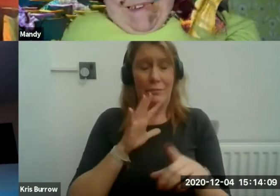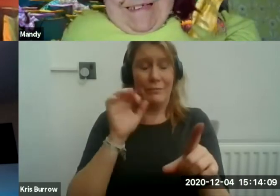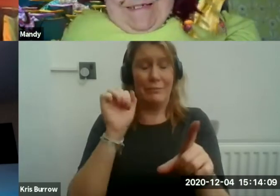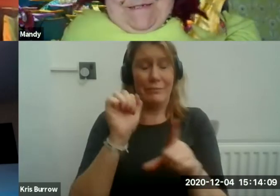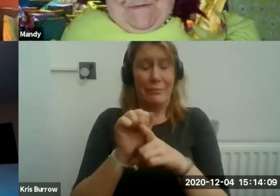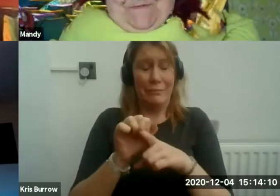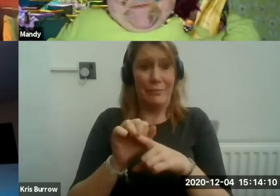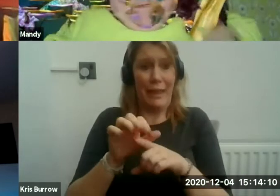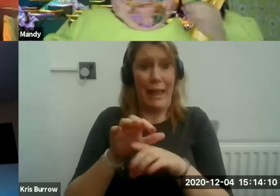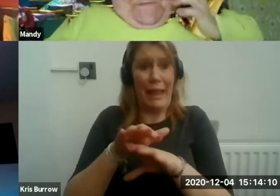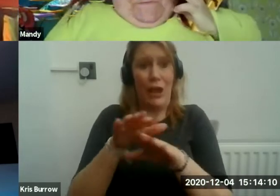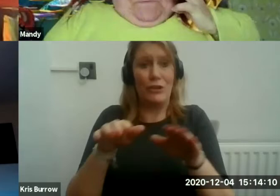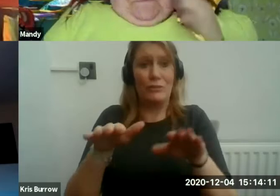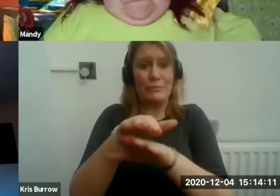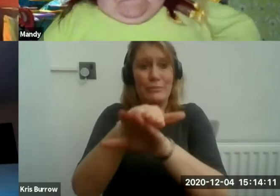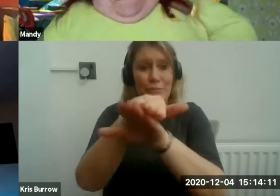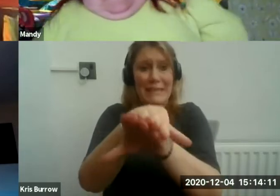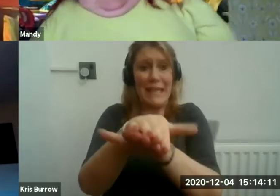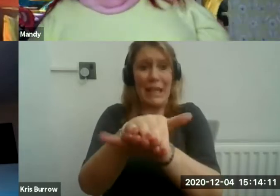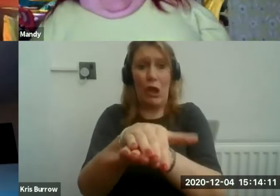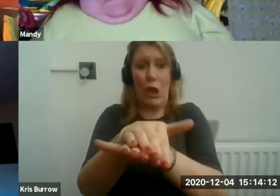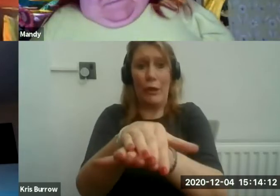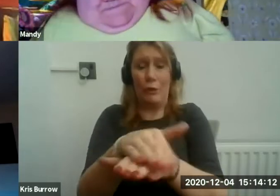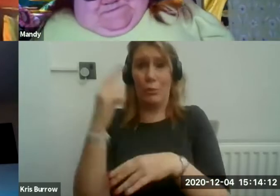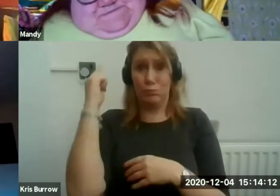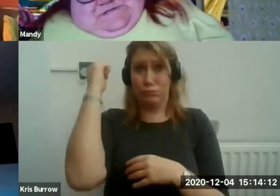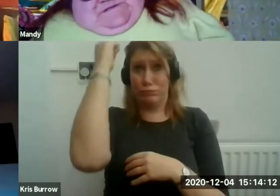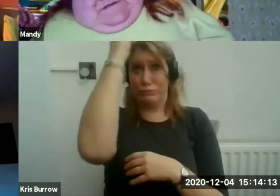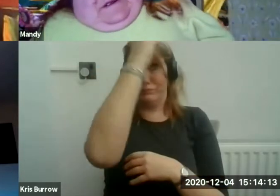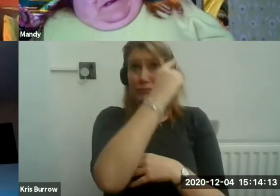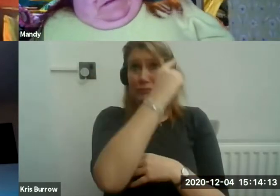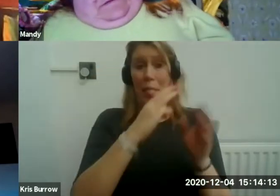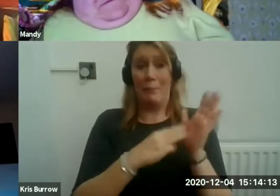a big fan of monologues. I think they